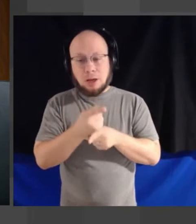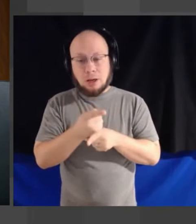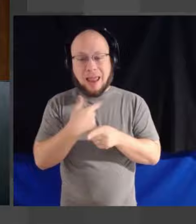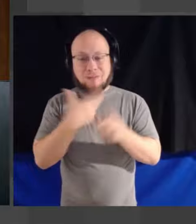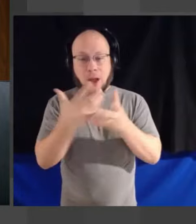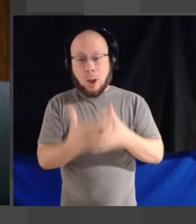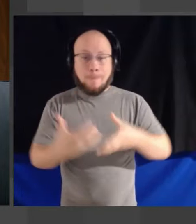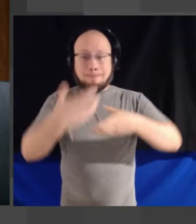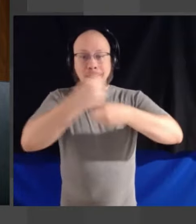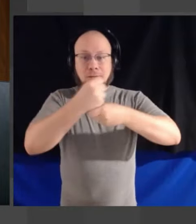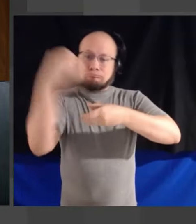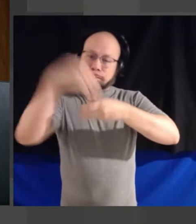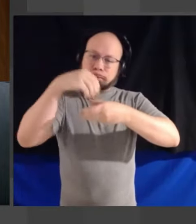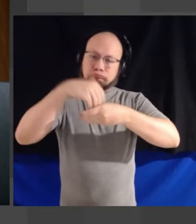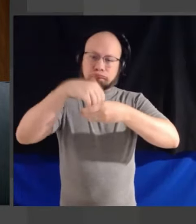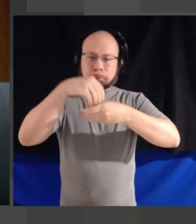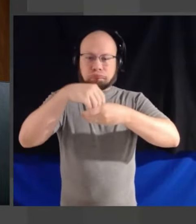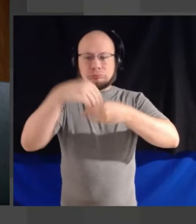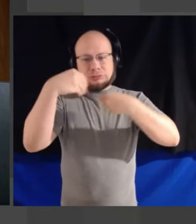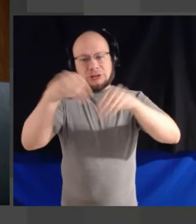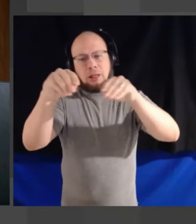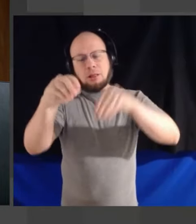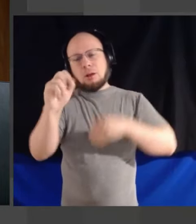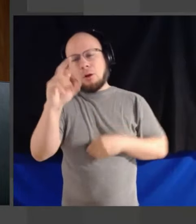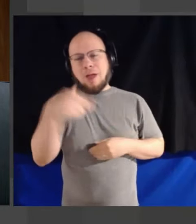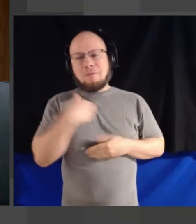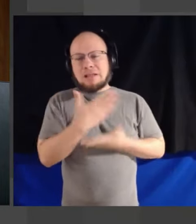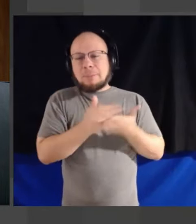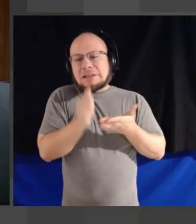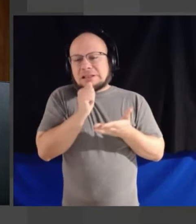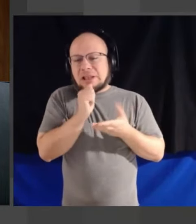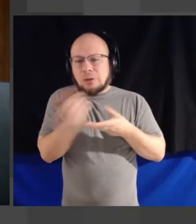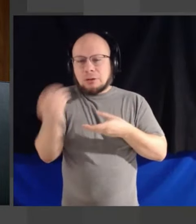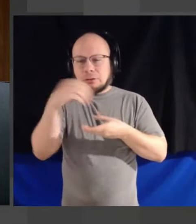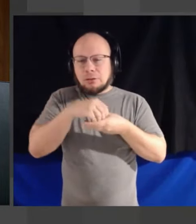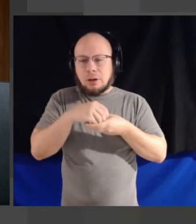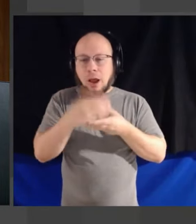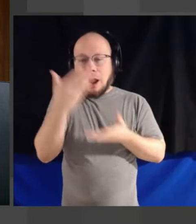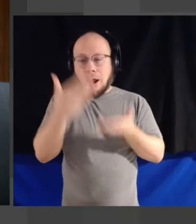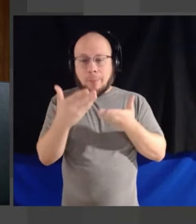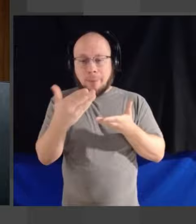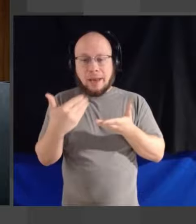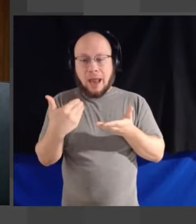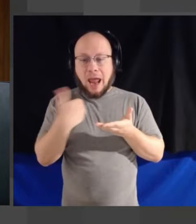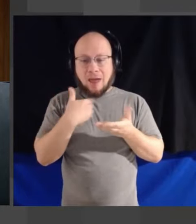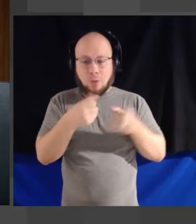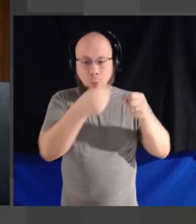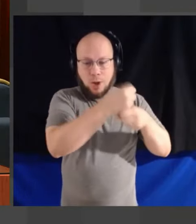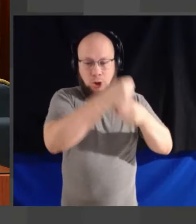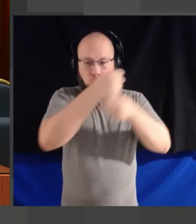IN THE SHOPPING DISTRICT. YOU CAN HAVE THE BUNDLE OF THE